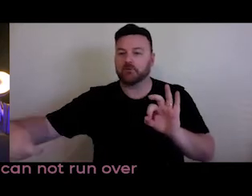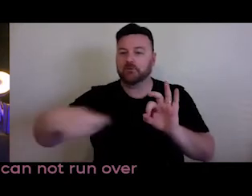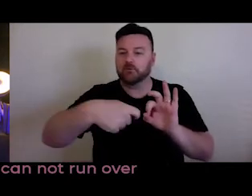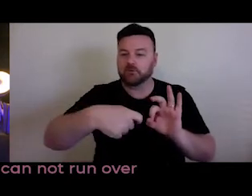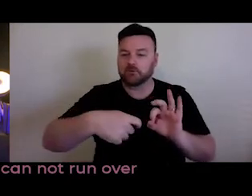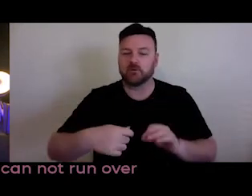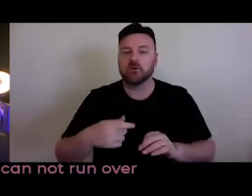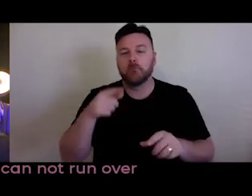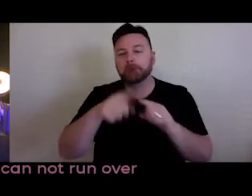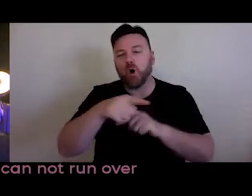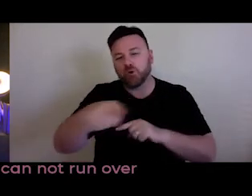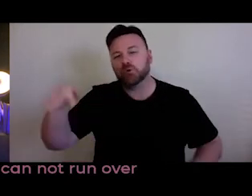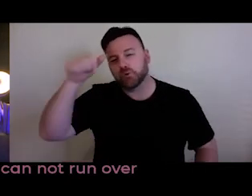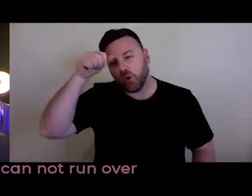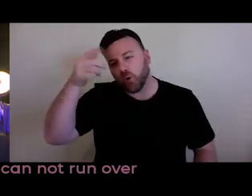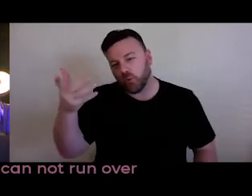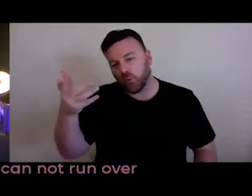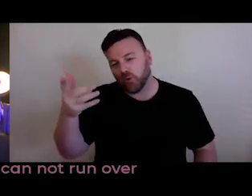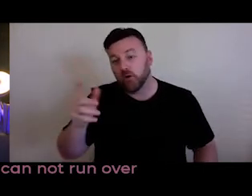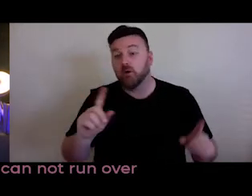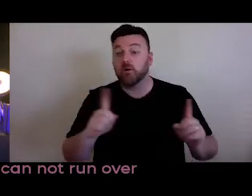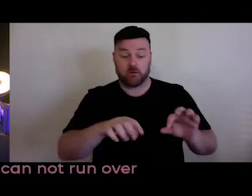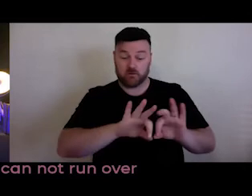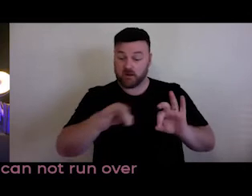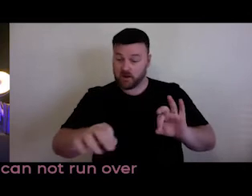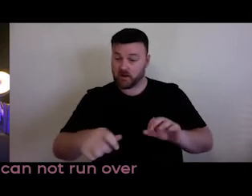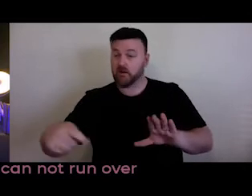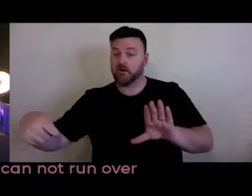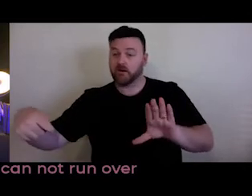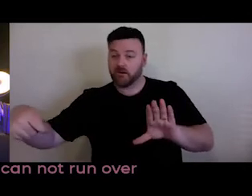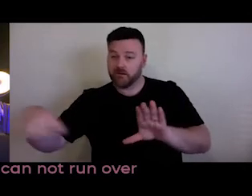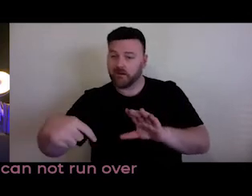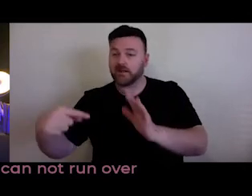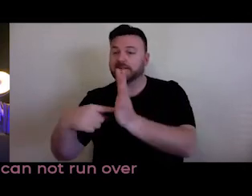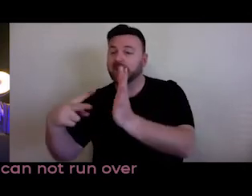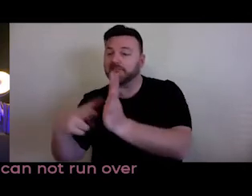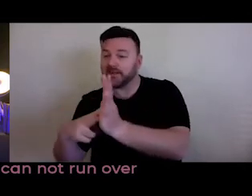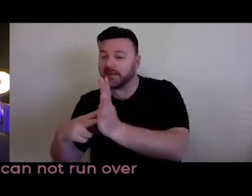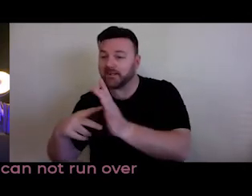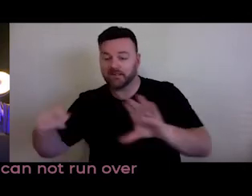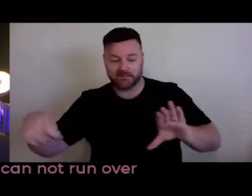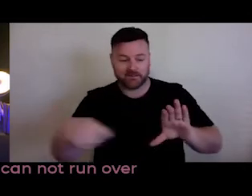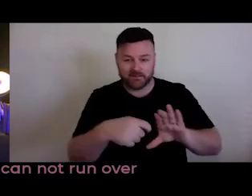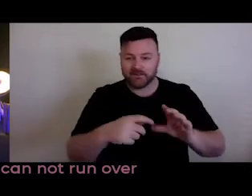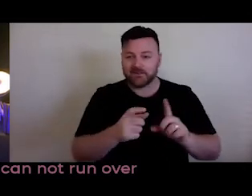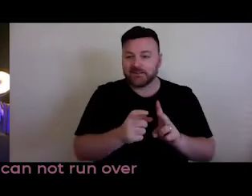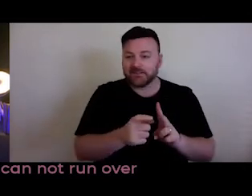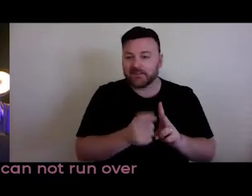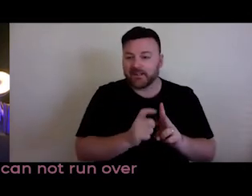of this before. This is the cable that connects TVs to DVD players, connects all sorts of different pieces of hardware together. But